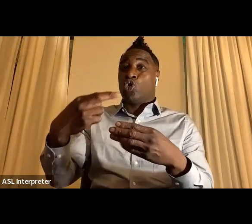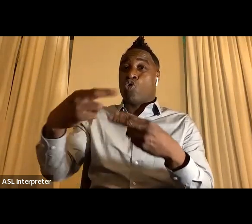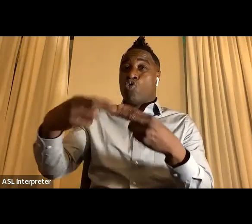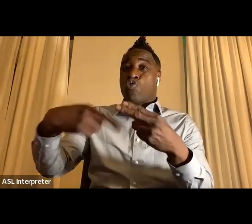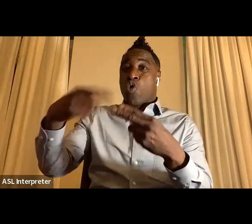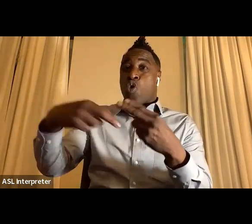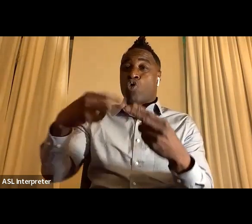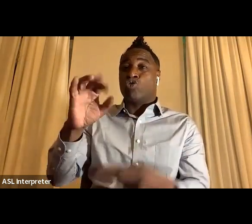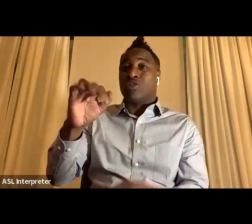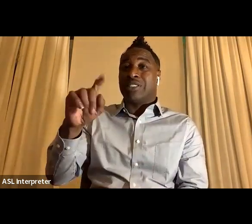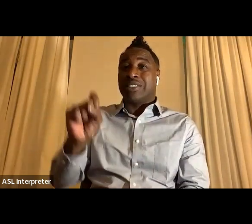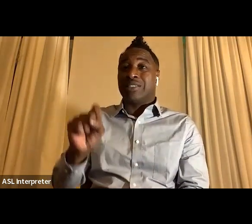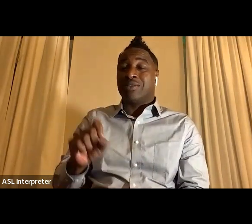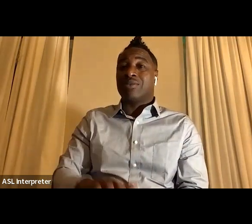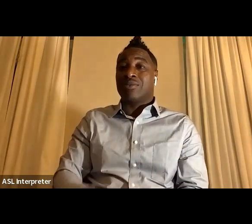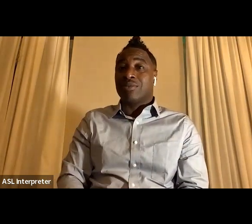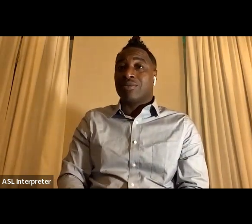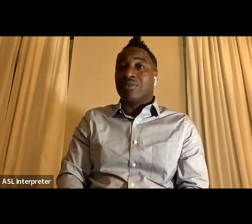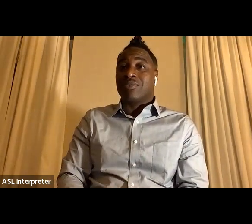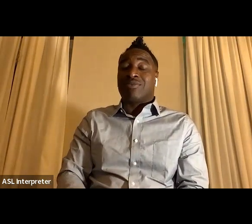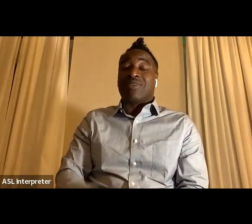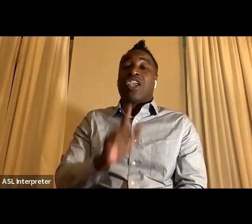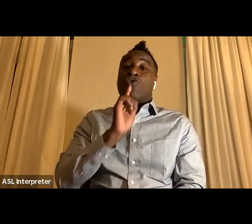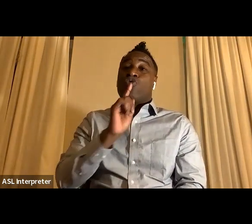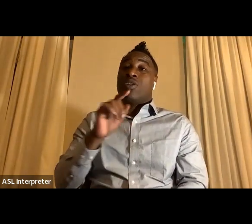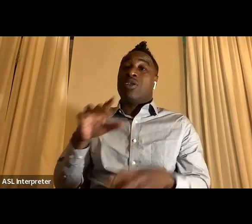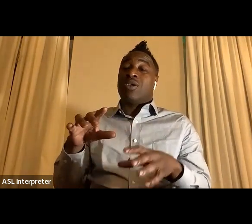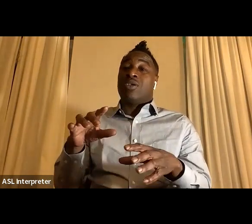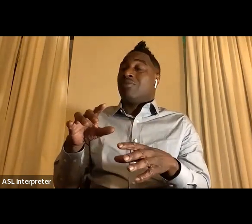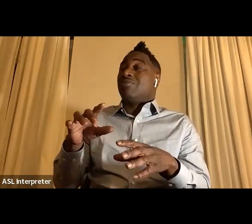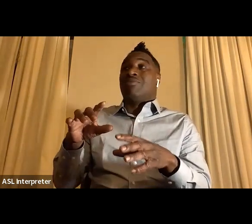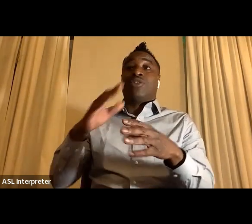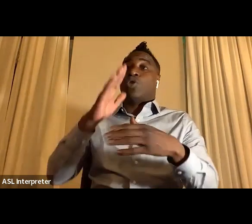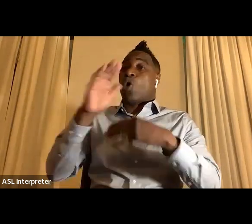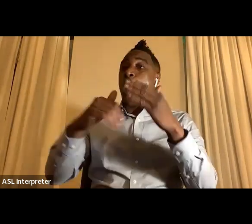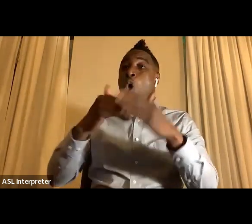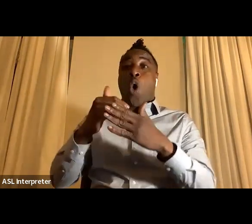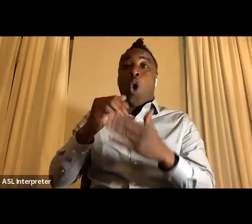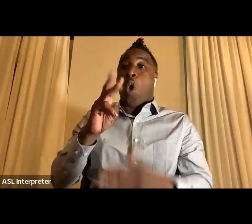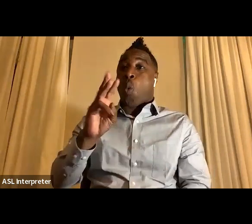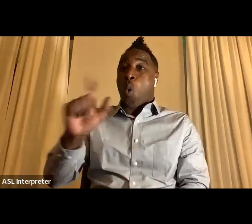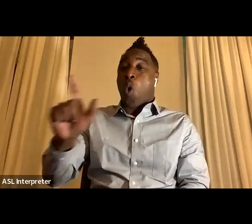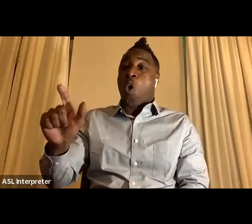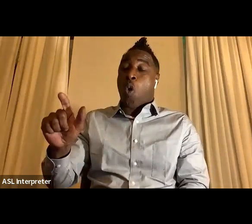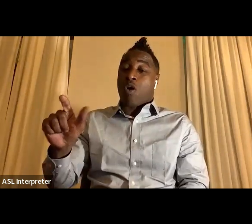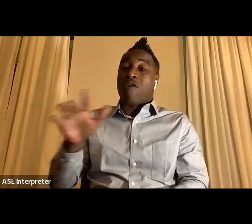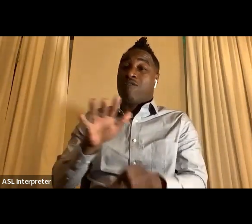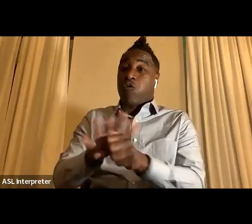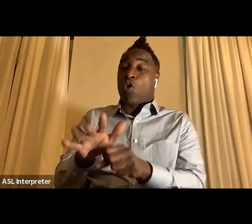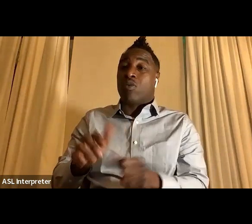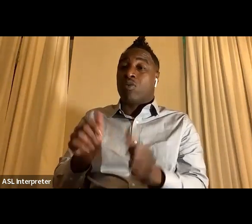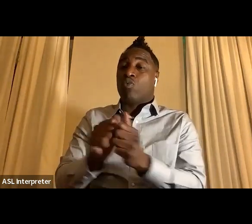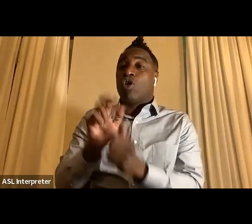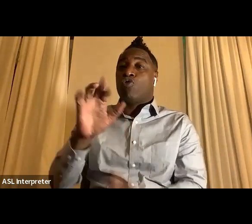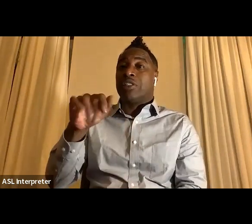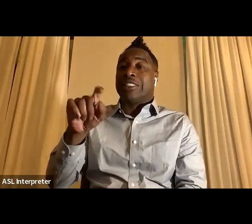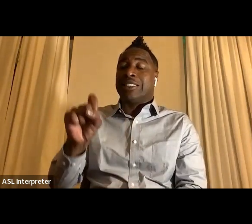It takes up almost the whole wall that it's on the bus. There was more because. We're. From 2021.